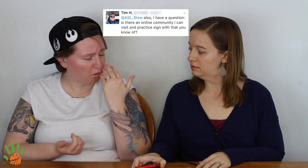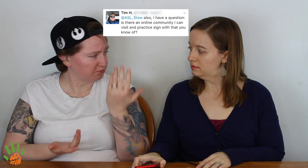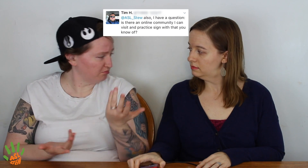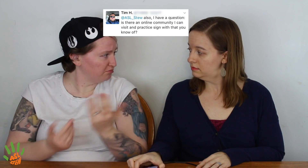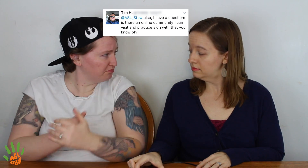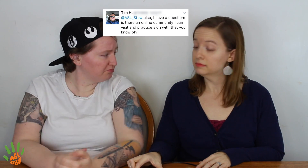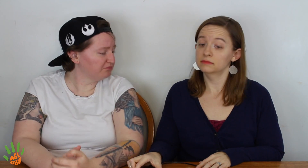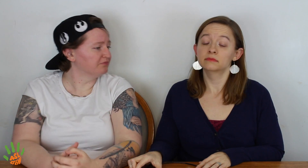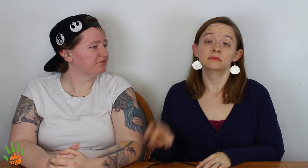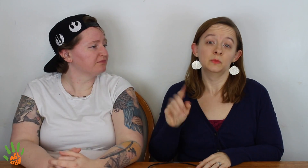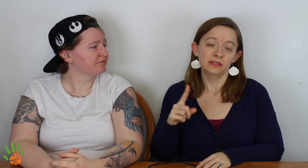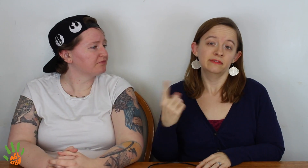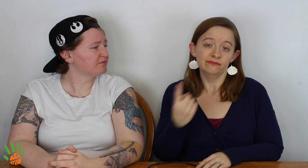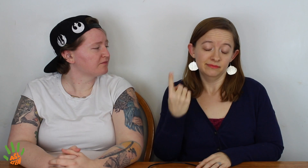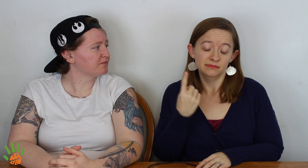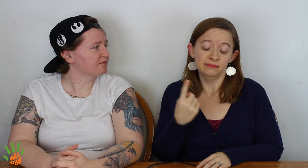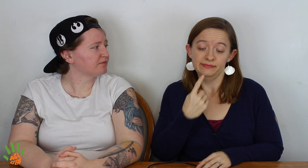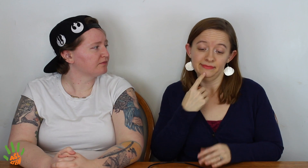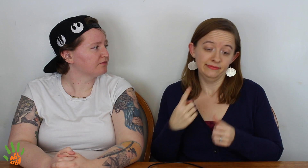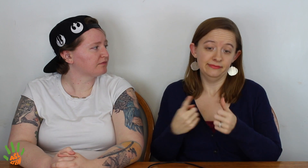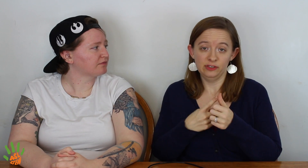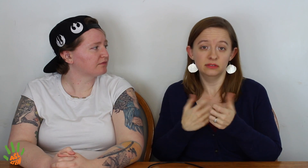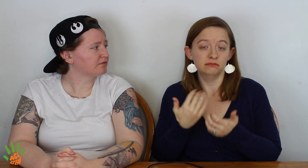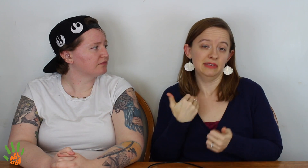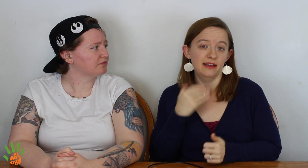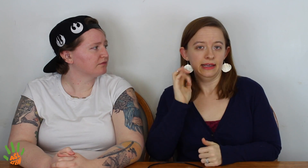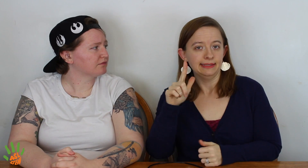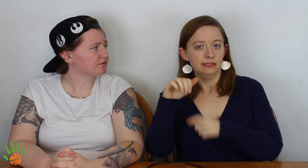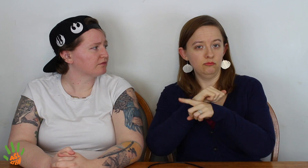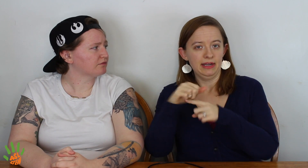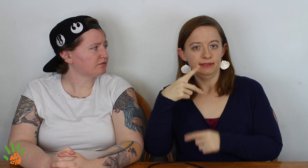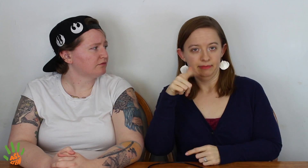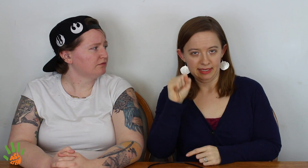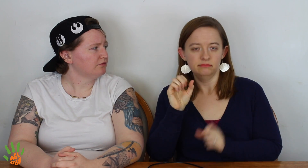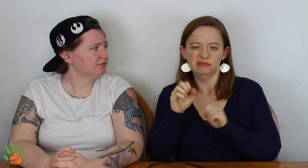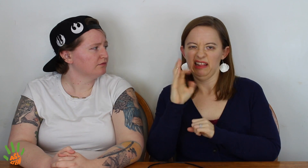Do you know of any?" Okay, well I would always say first, there's ASL Practice Pals